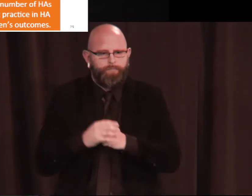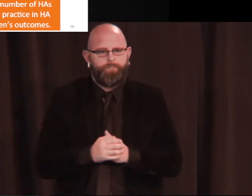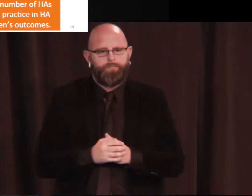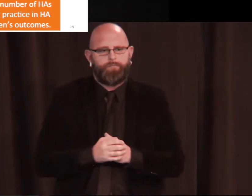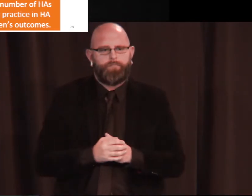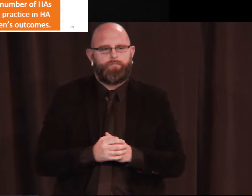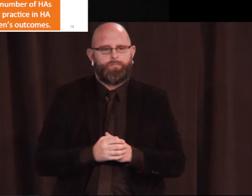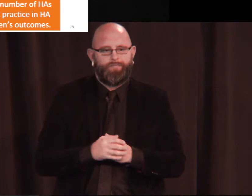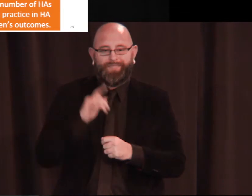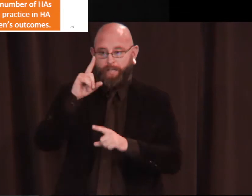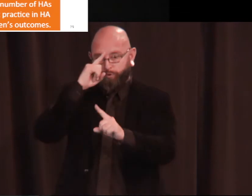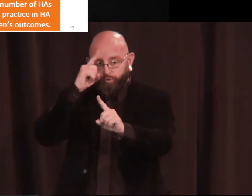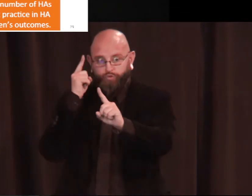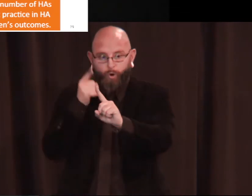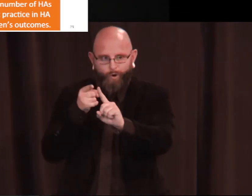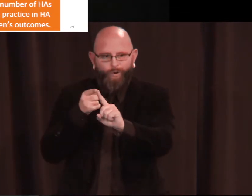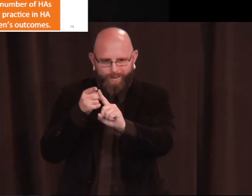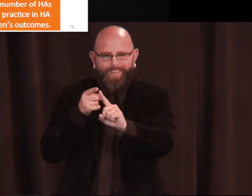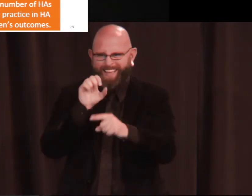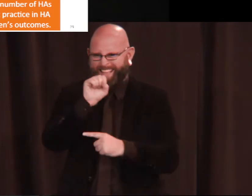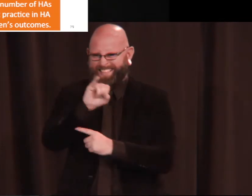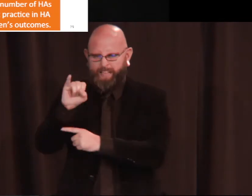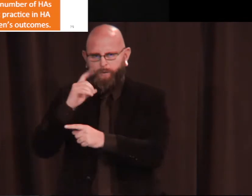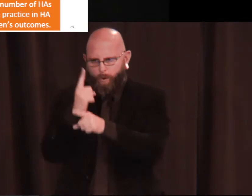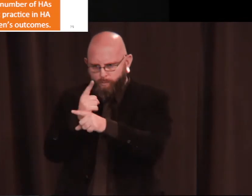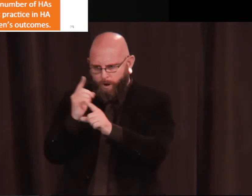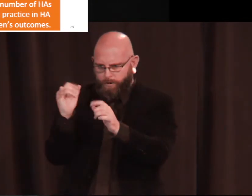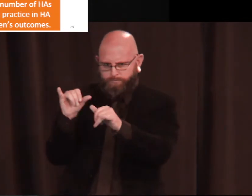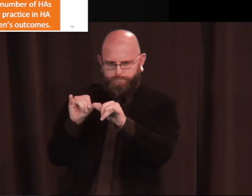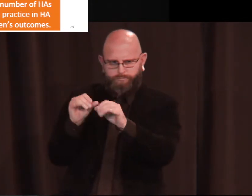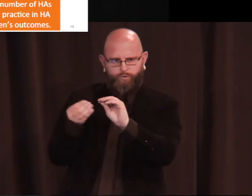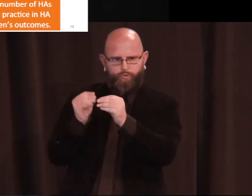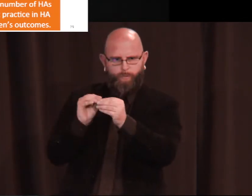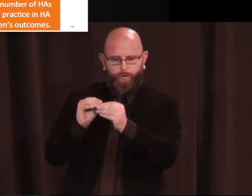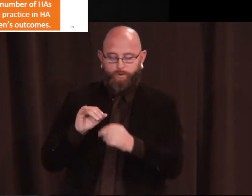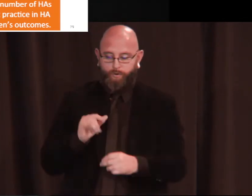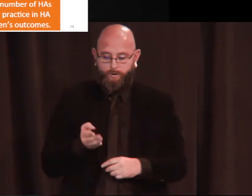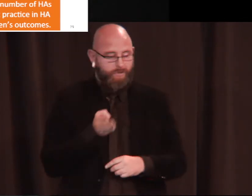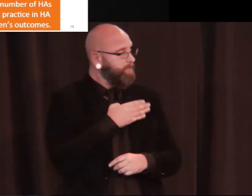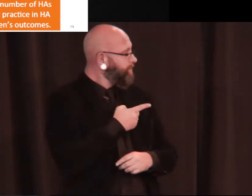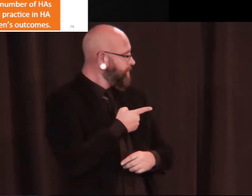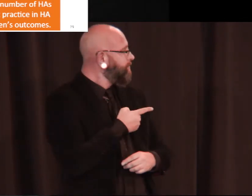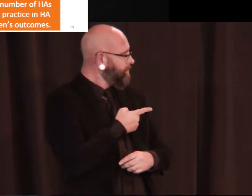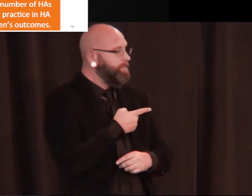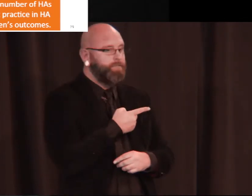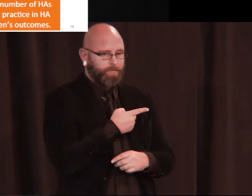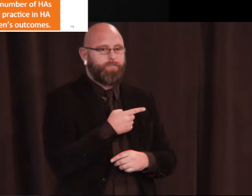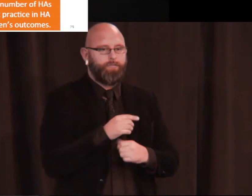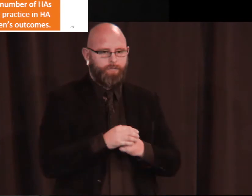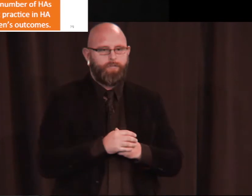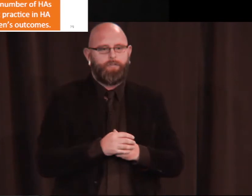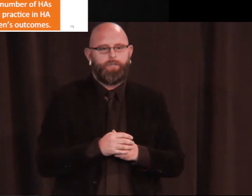And what we found was, so the gray lines show the target speech intelligibility index,